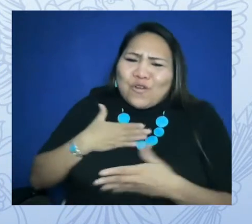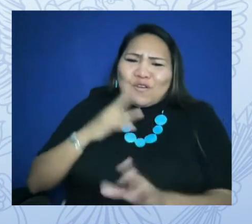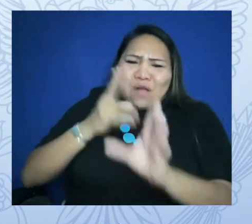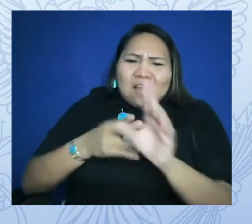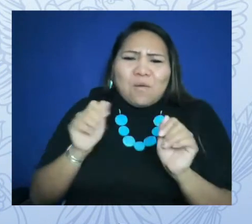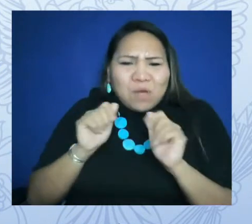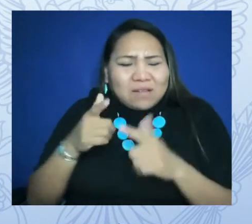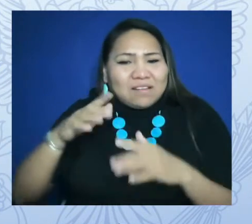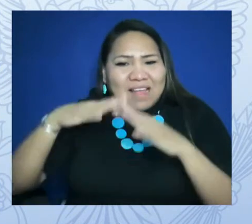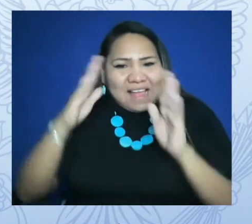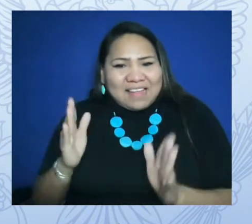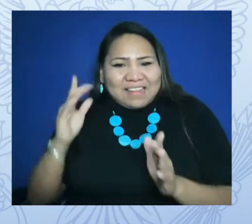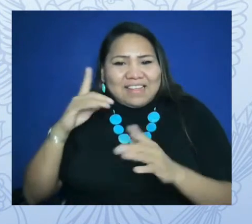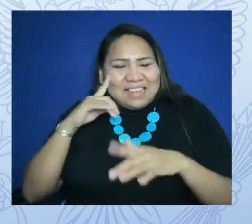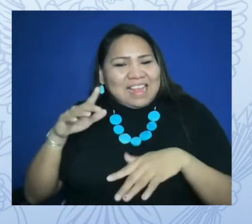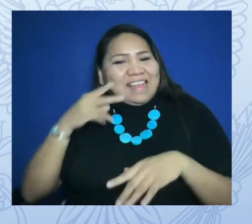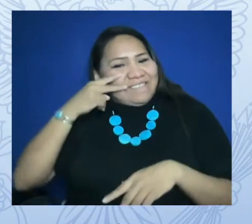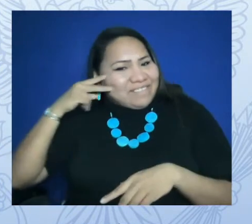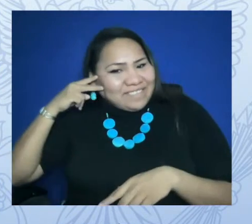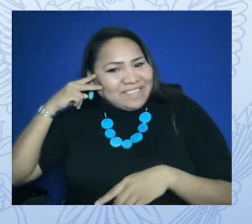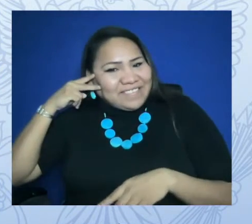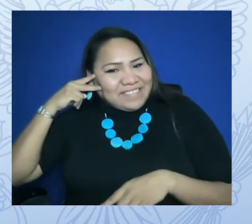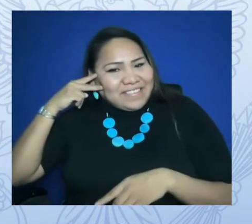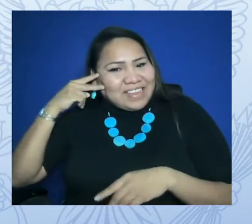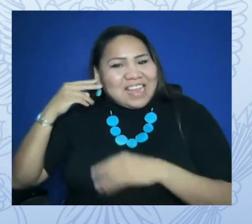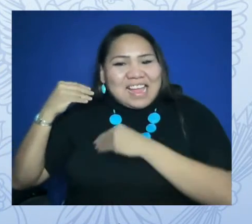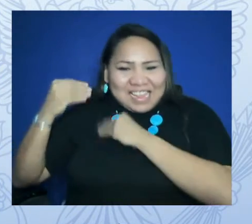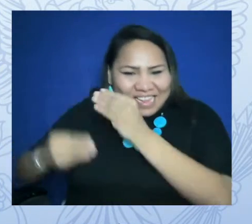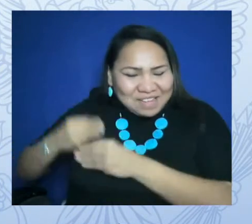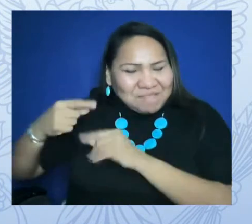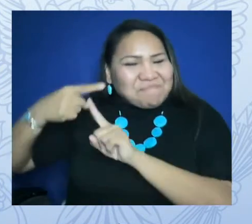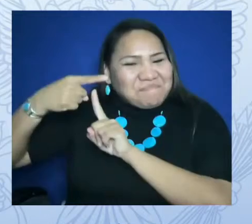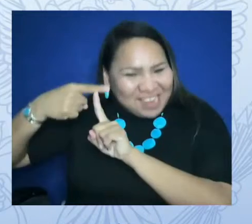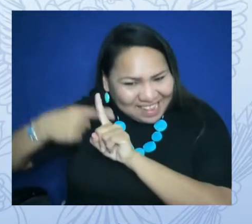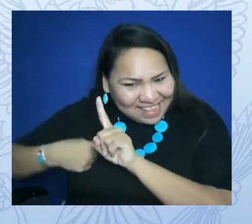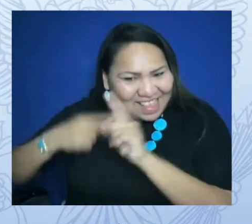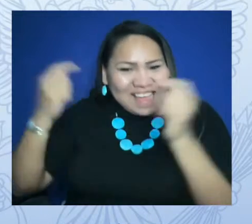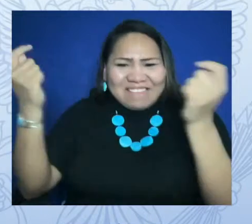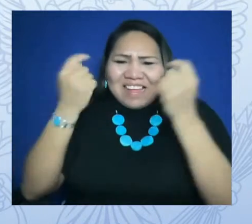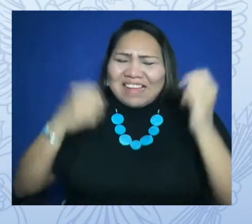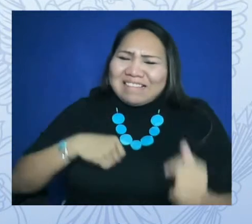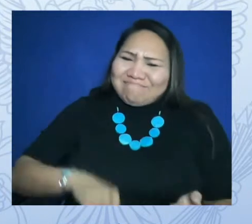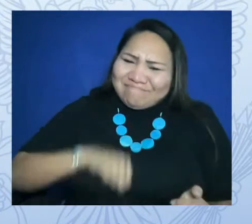And I am proud to stand in this iconic building which rests on the ancestral homelands